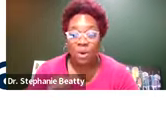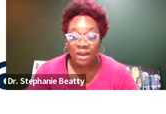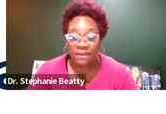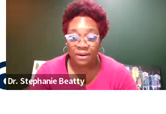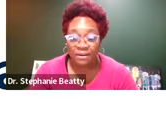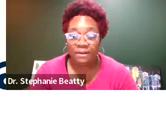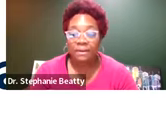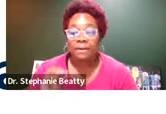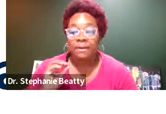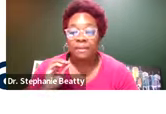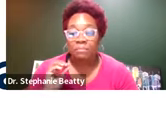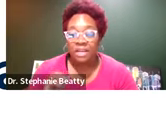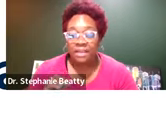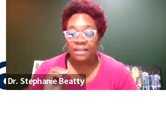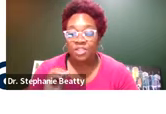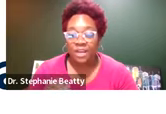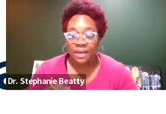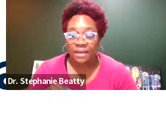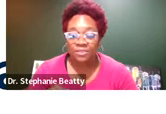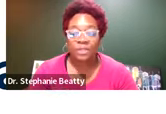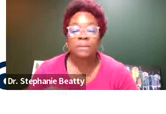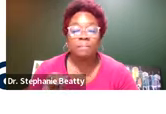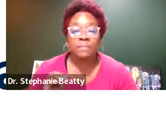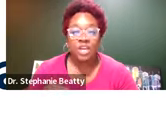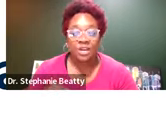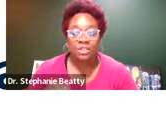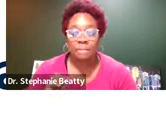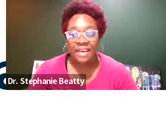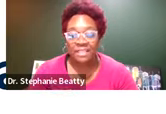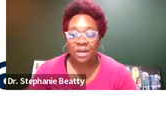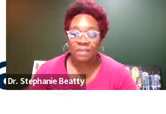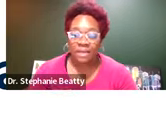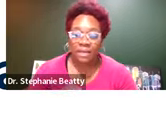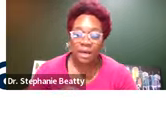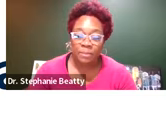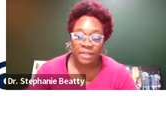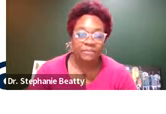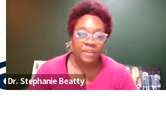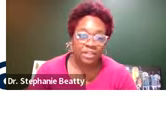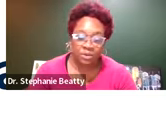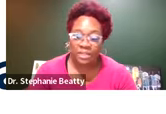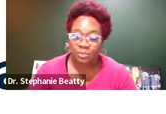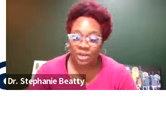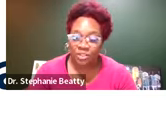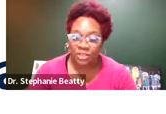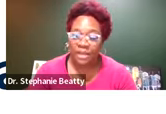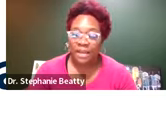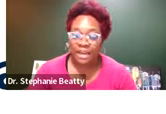however, the meaning can change based on the accompanied facial expression,